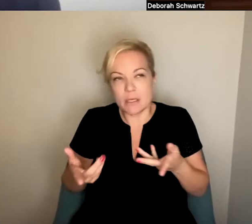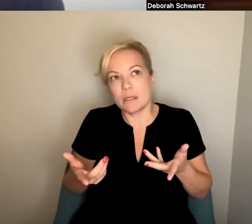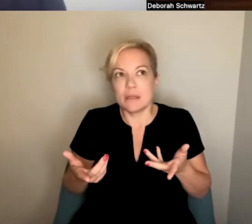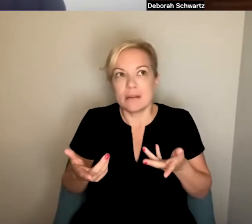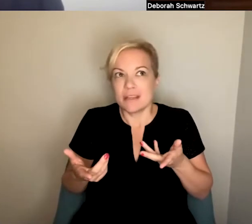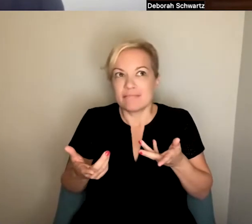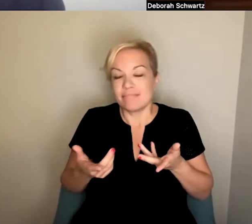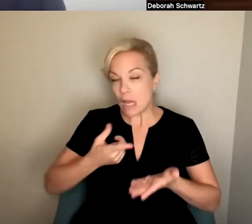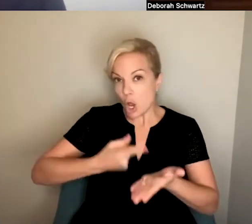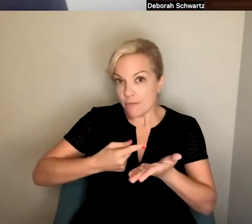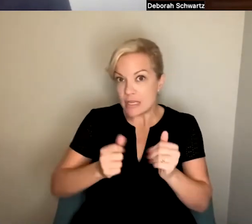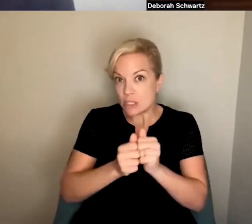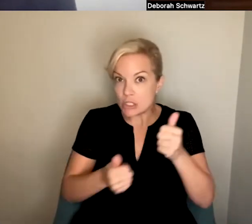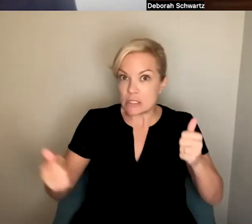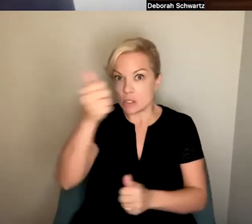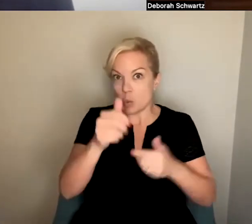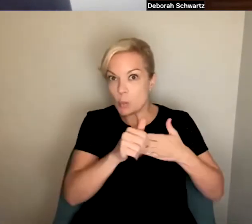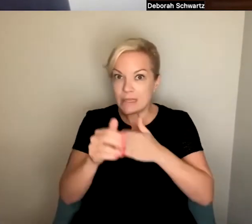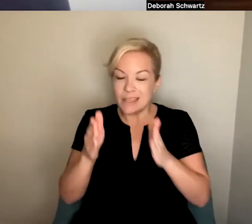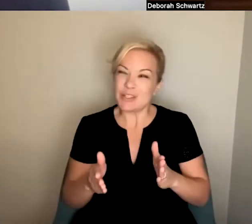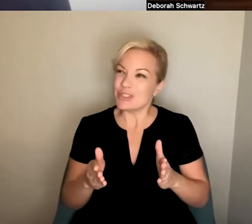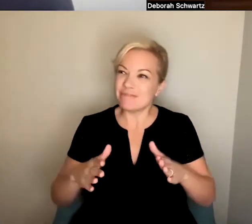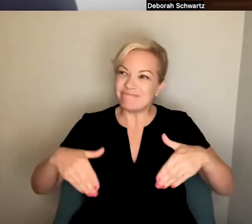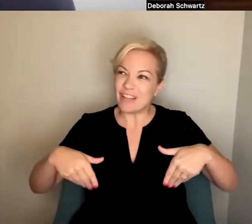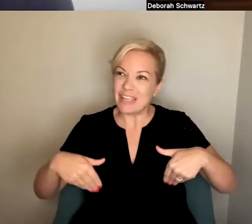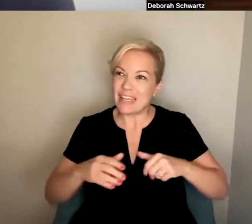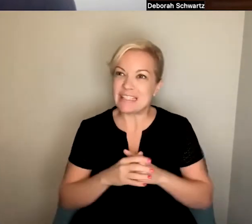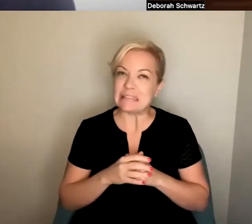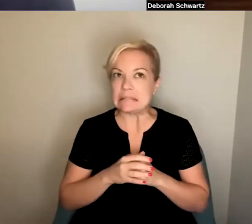but with, like, museum staff who may not be union eligible at certain points, but,